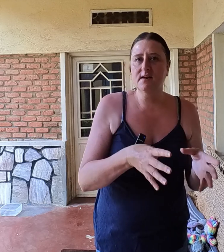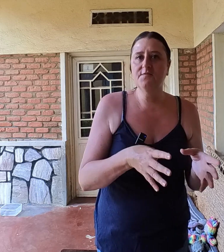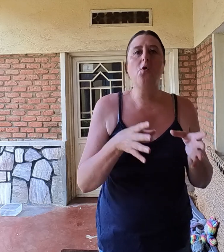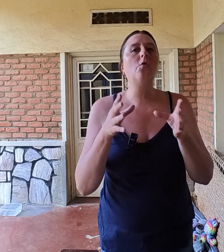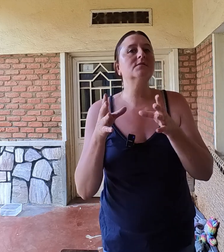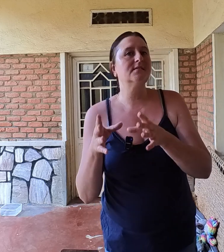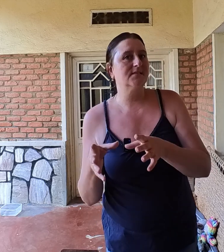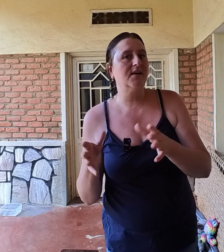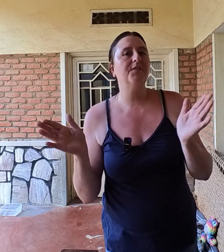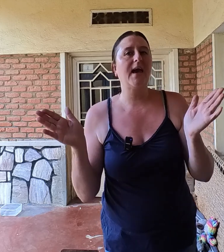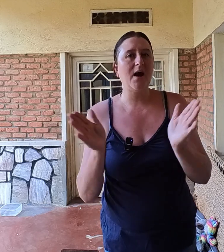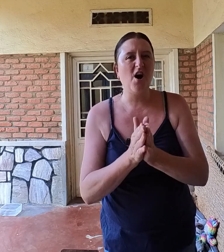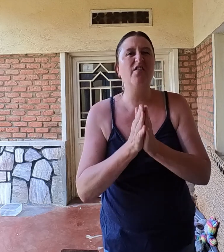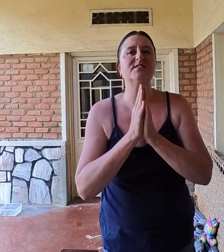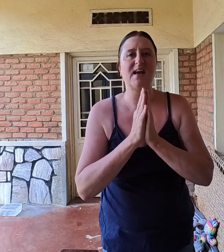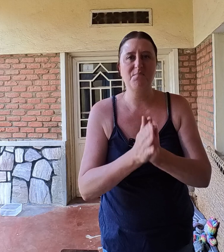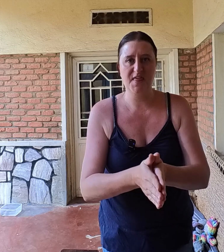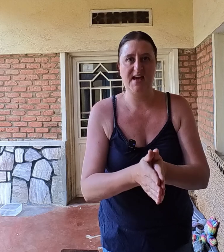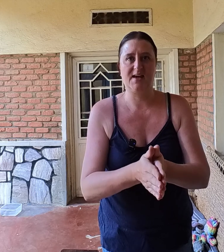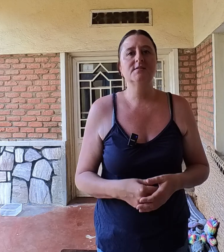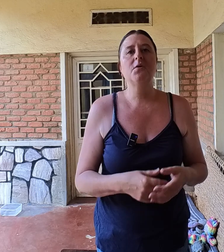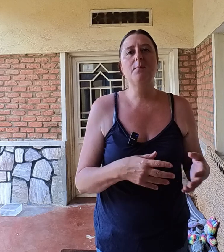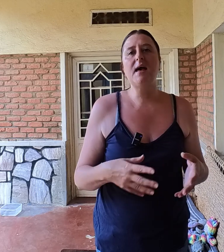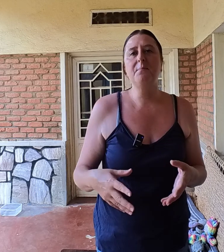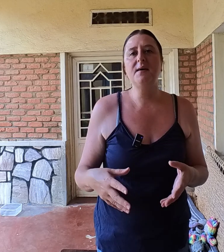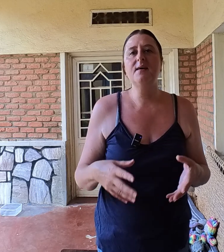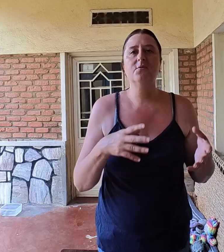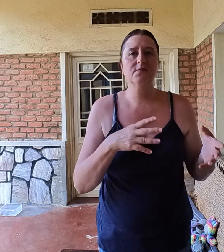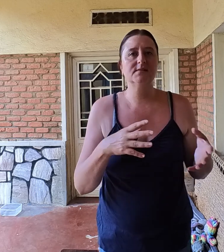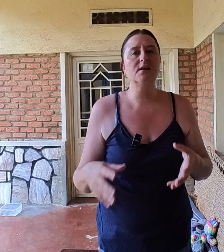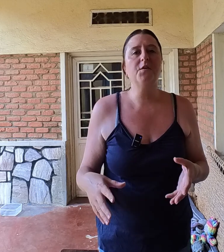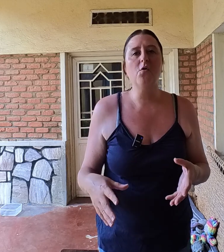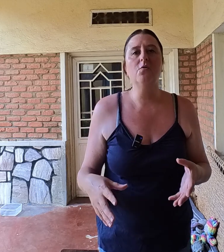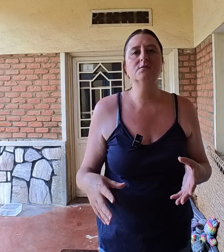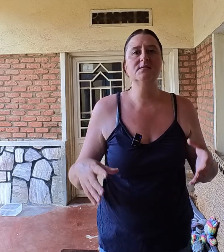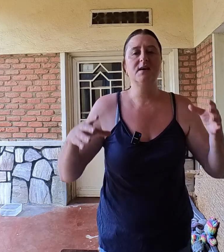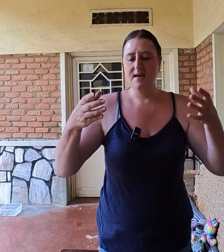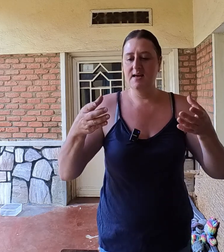the sign for horns and the sign for cow are the same thing. So amahembe, the sign for horns,